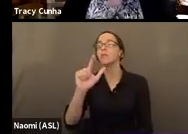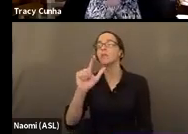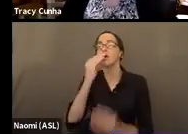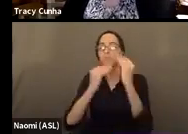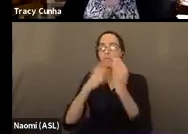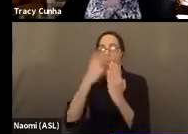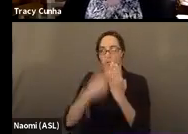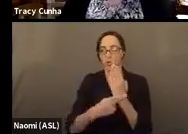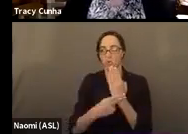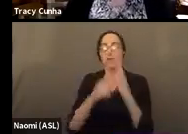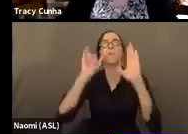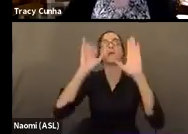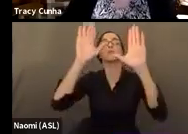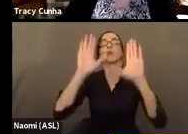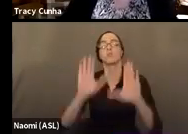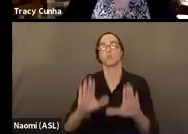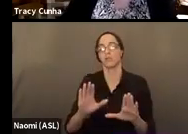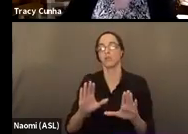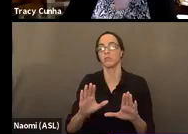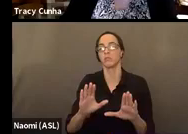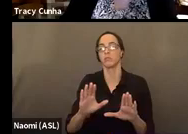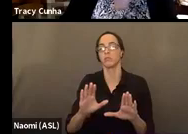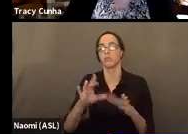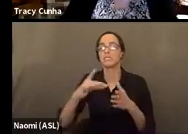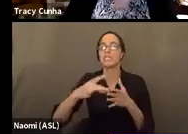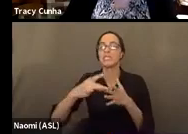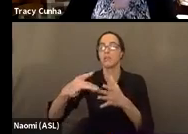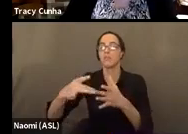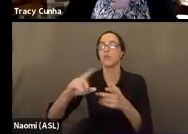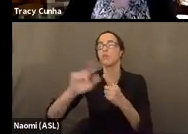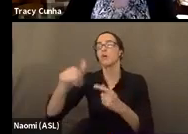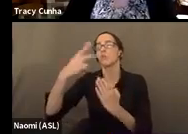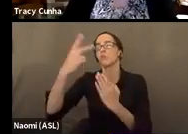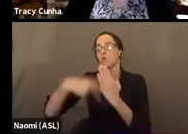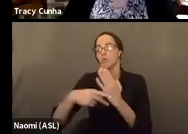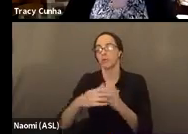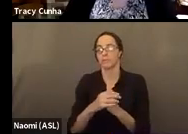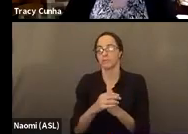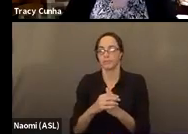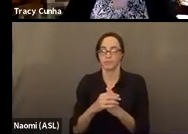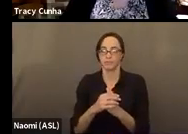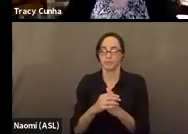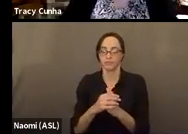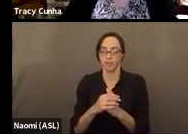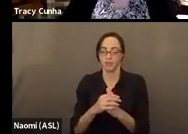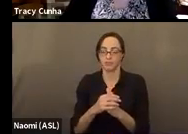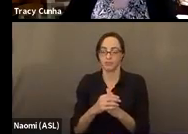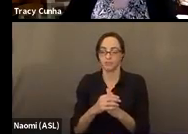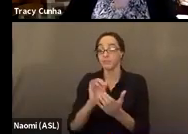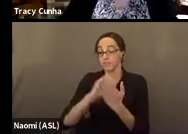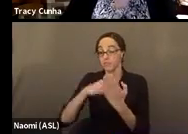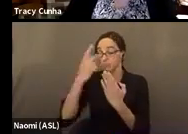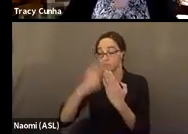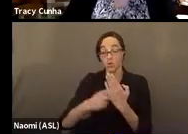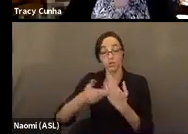programs that you don't um that welcome donations but if um you if you can't afford to pay anything